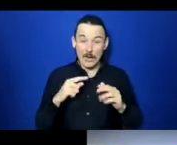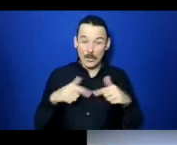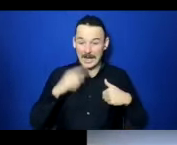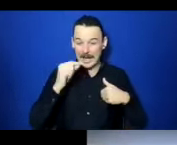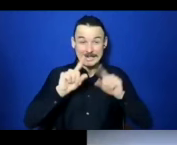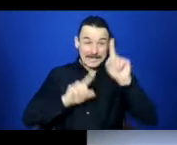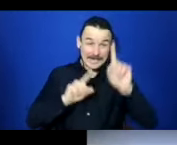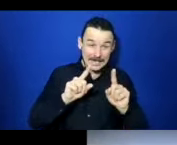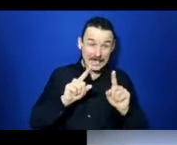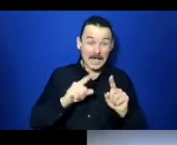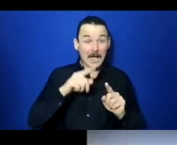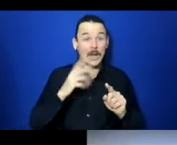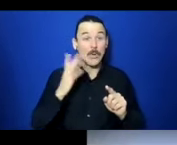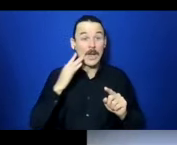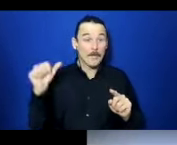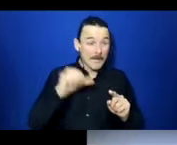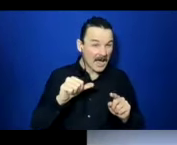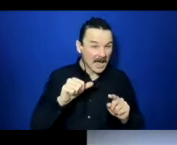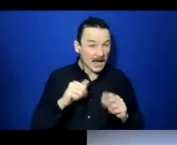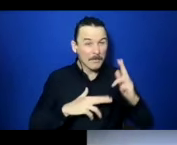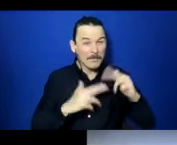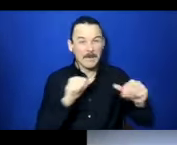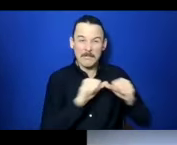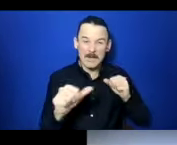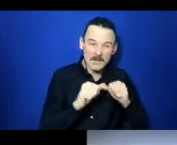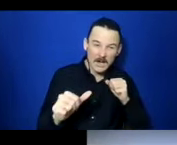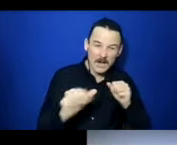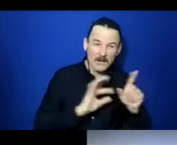[Victor] Well I think that's a good, that's, I mean